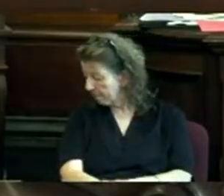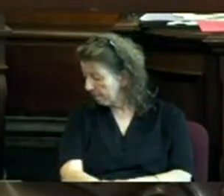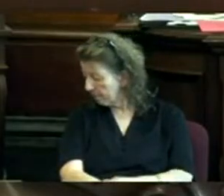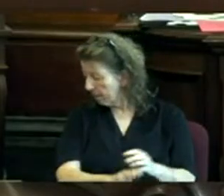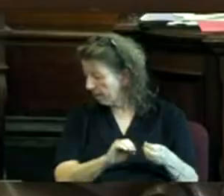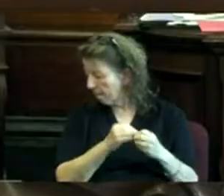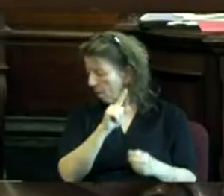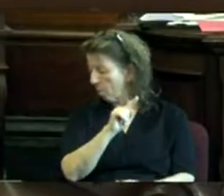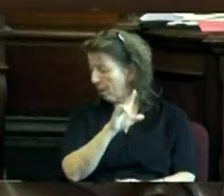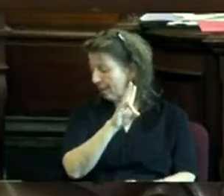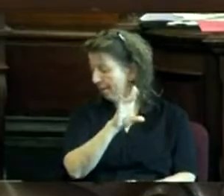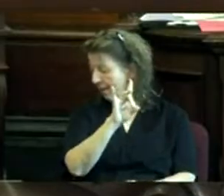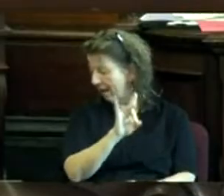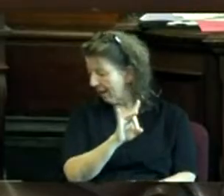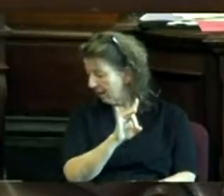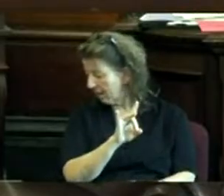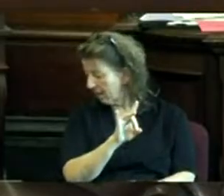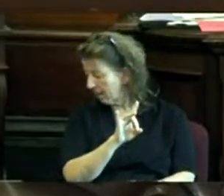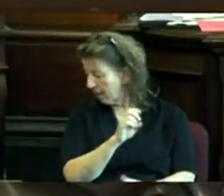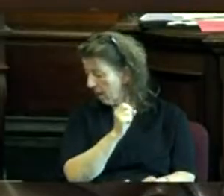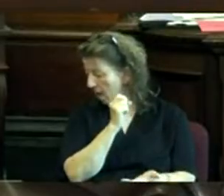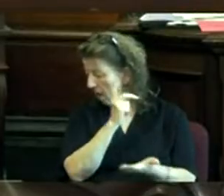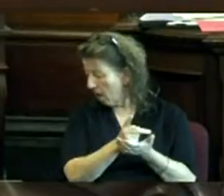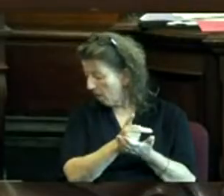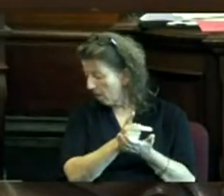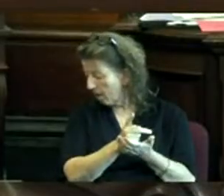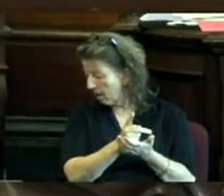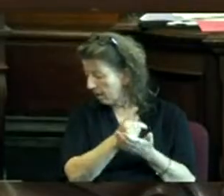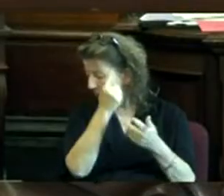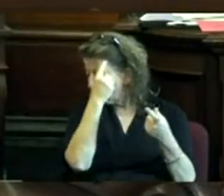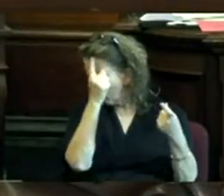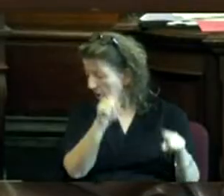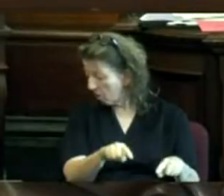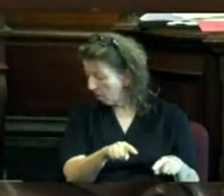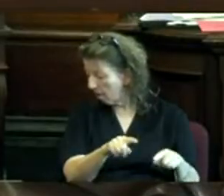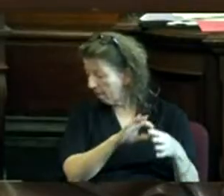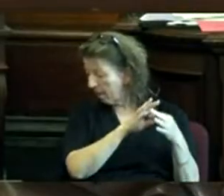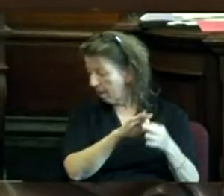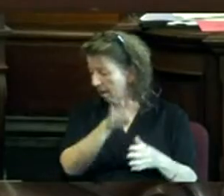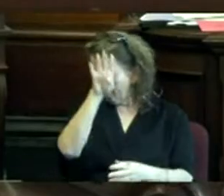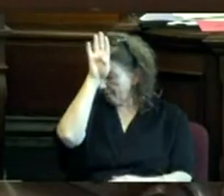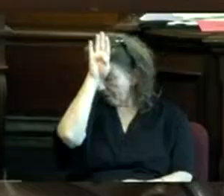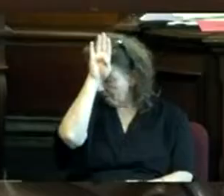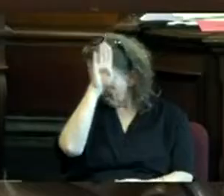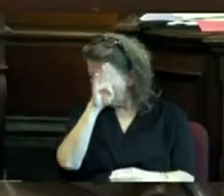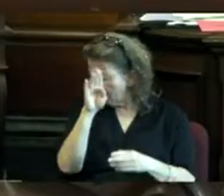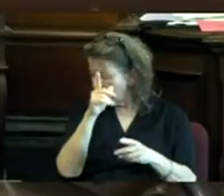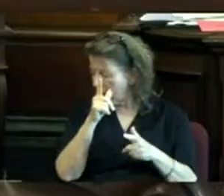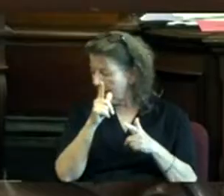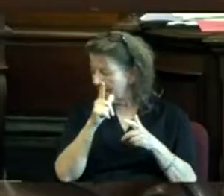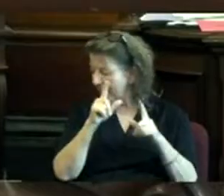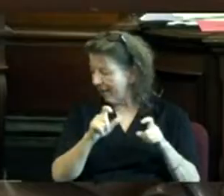favor, say aye. Aye. Any opposed? Motion carries. Introduction number 178,